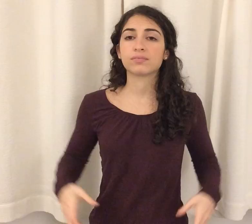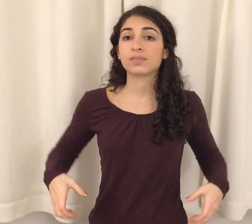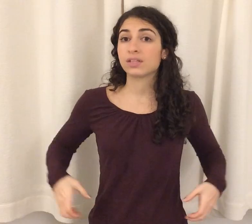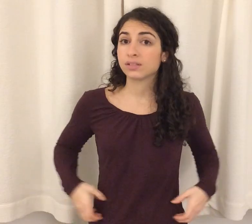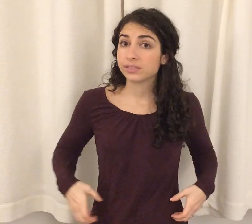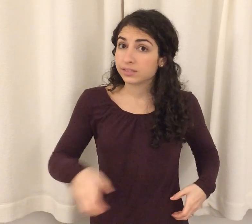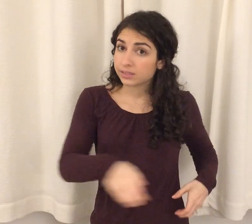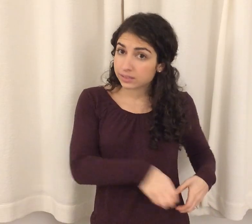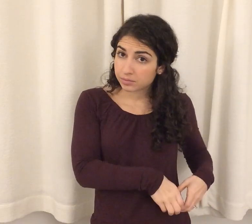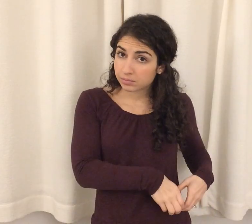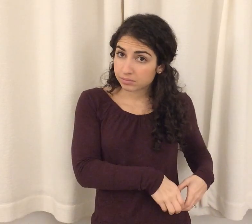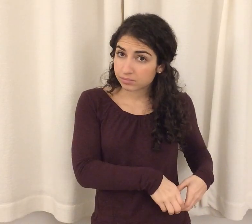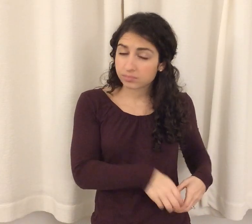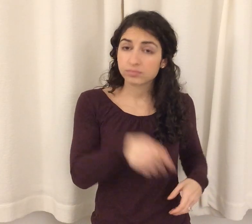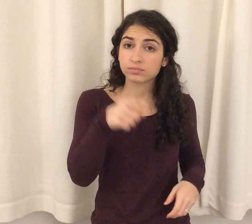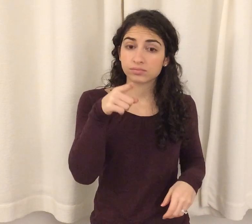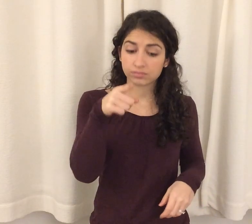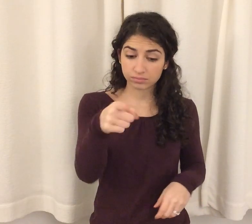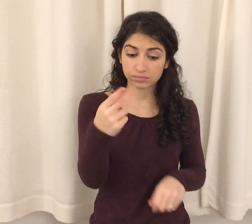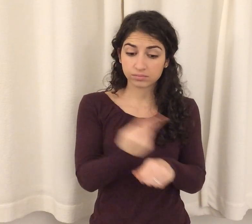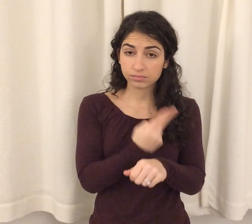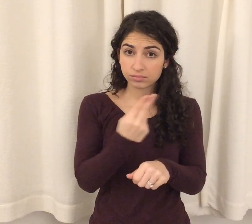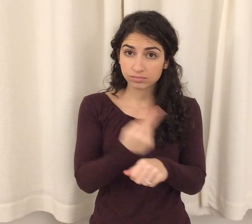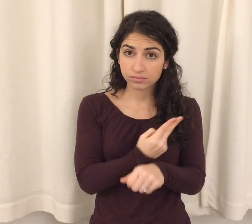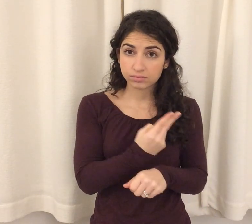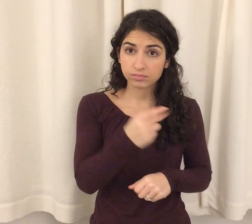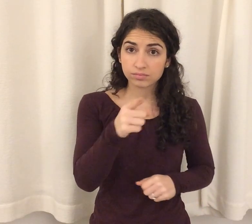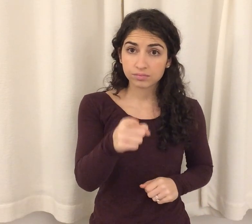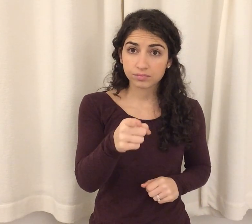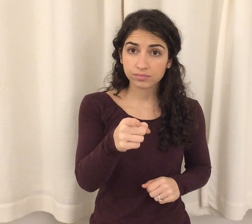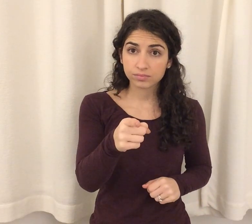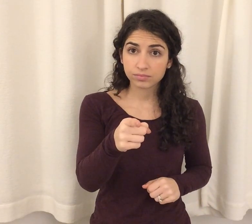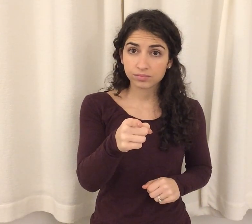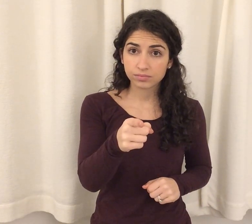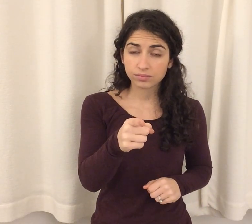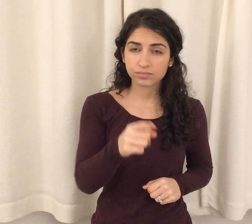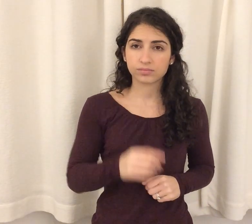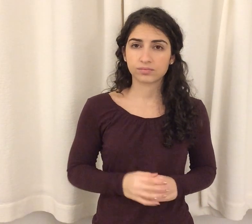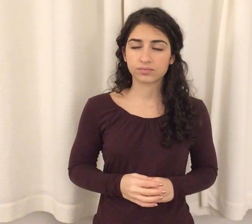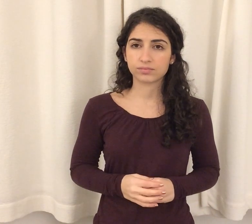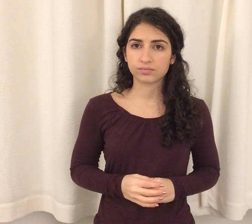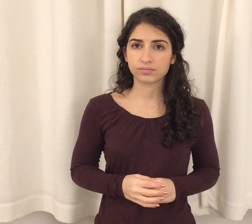is fine. SEATBELT, YOU USE?